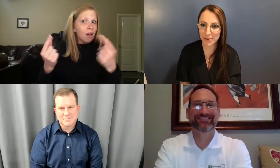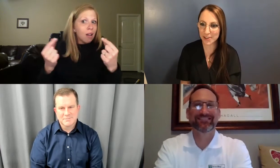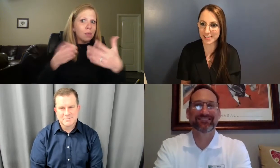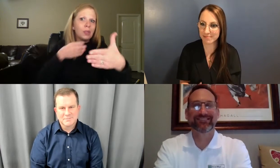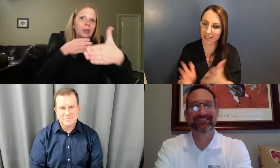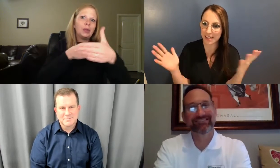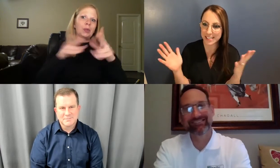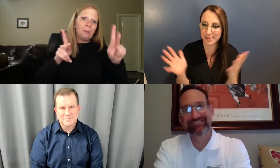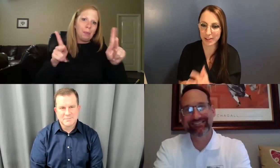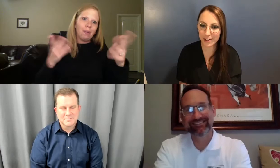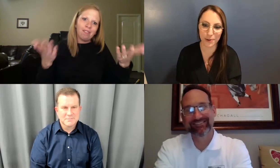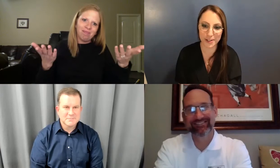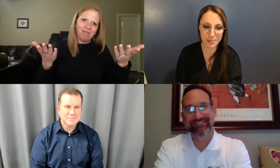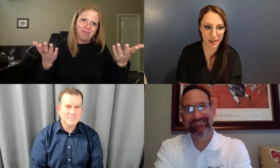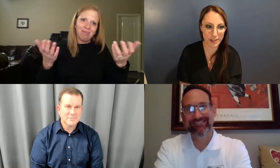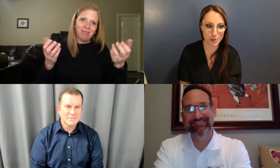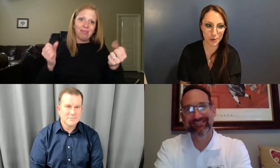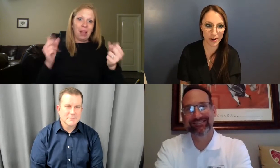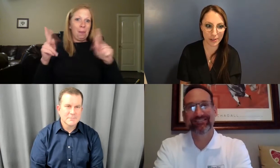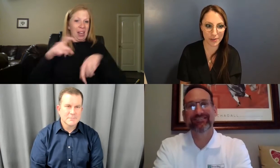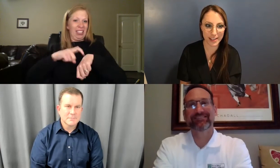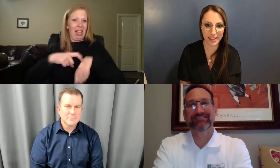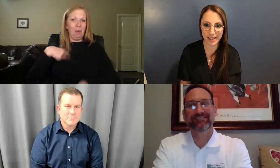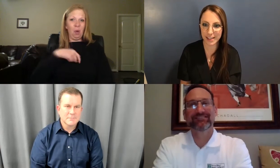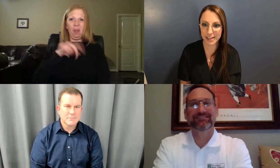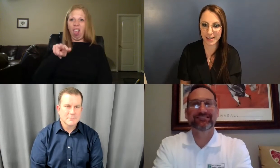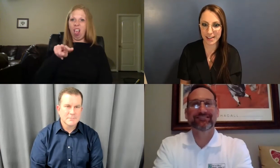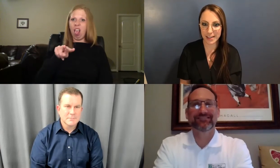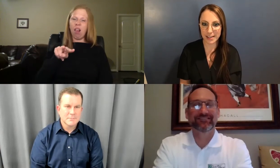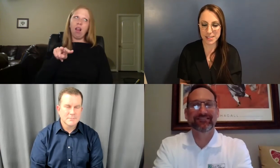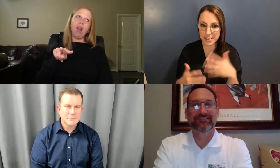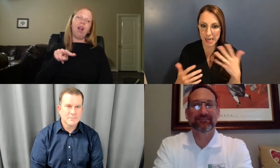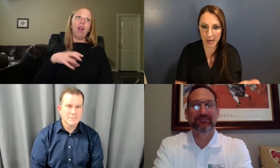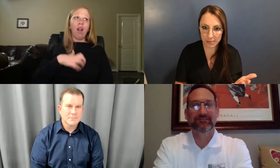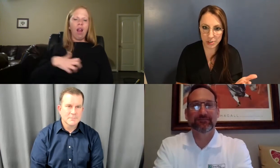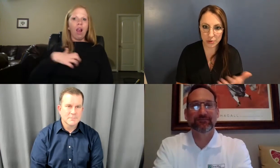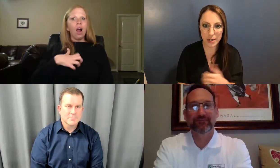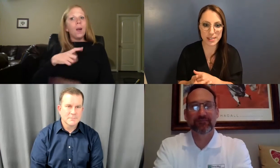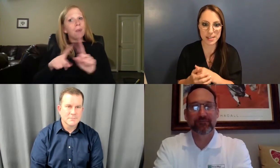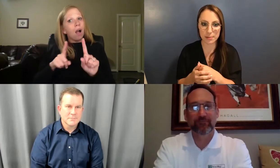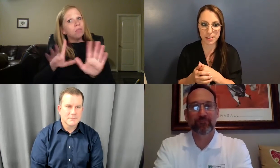People a lot of times don't like lawyers, but I do wanna point out the fact that he gives his time to us.